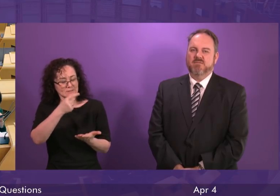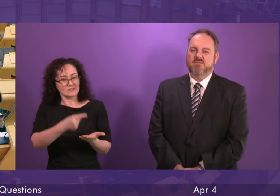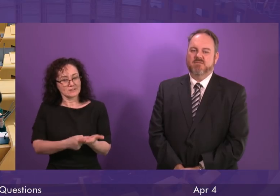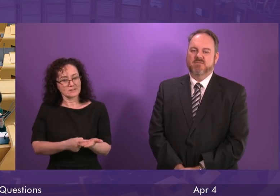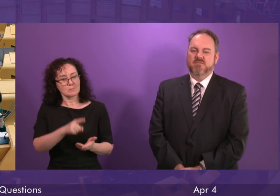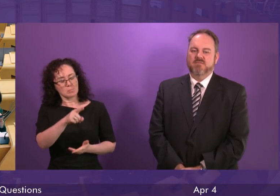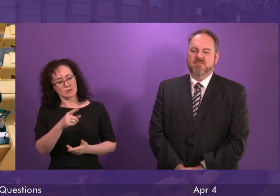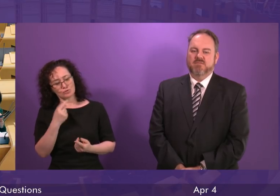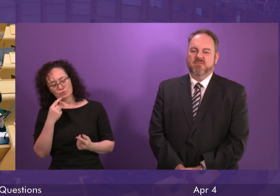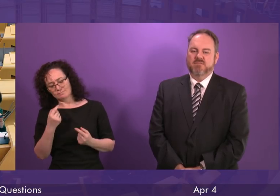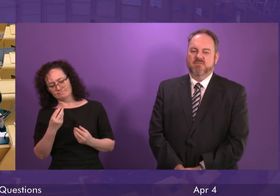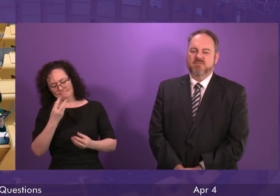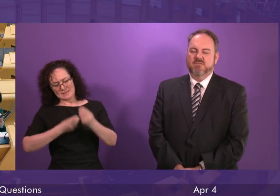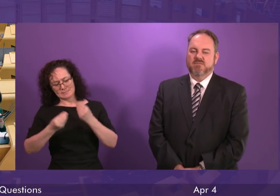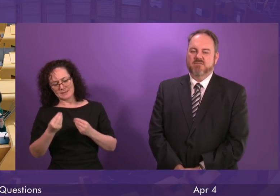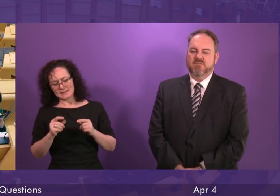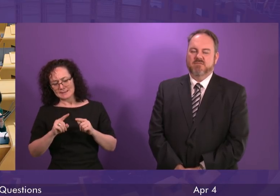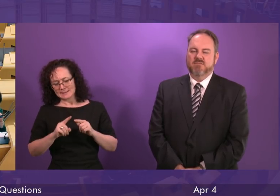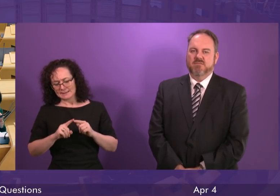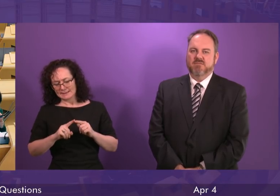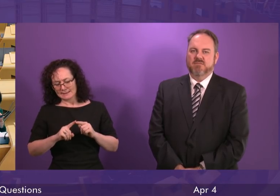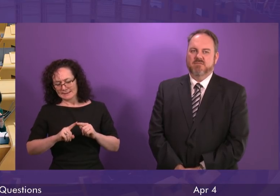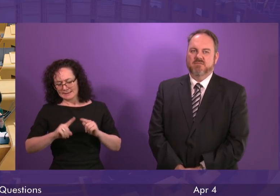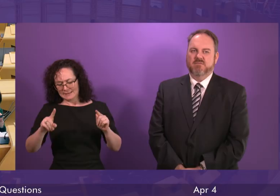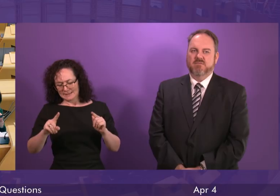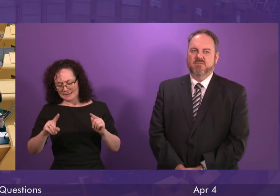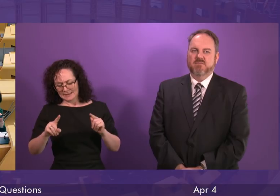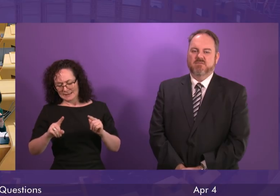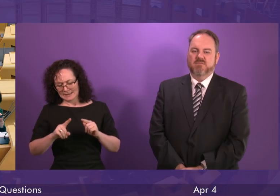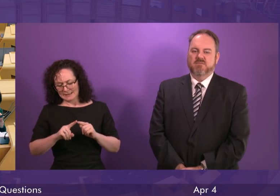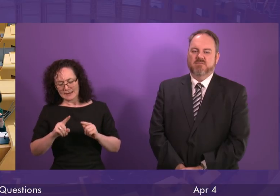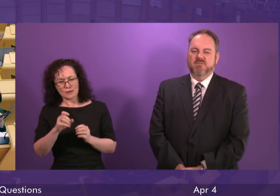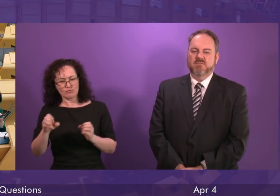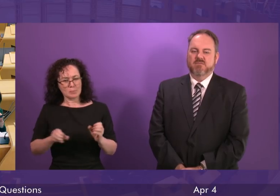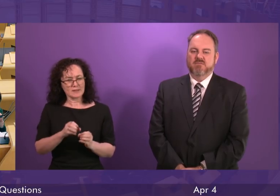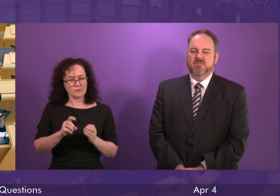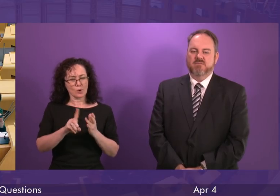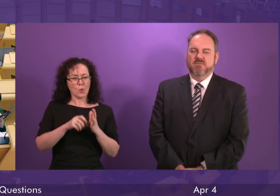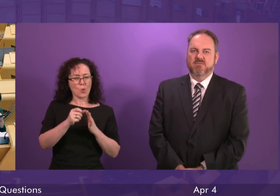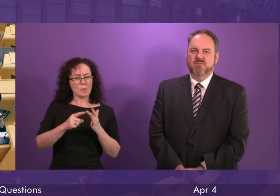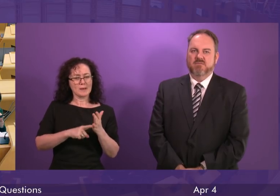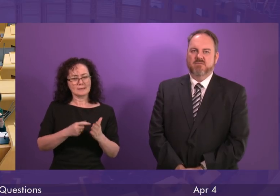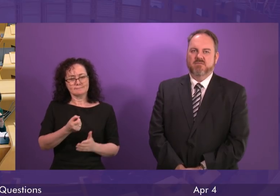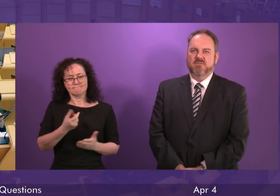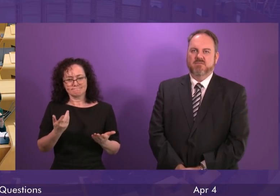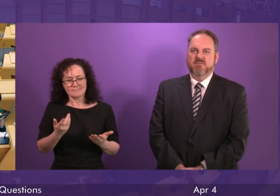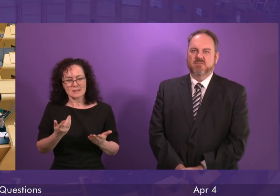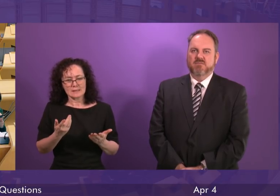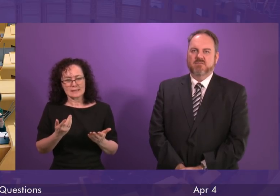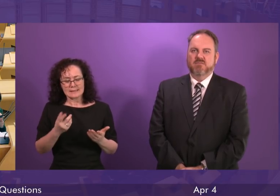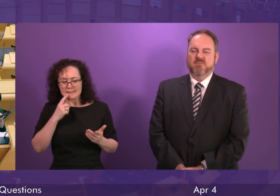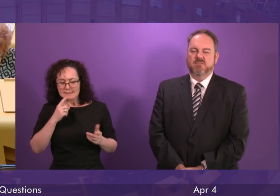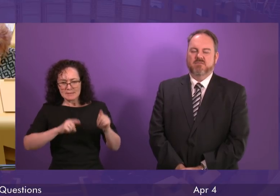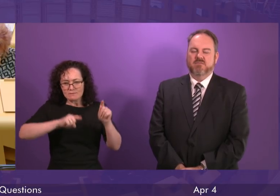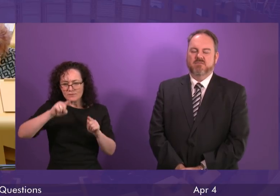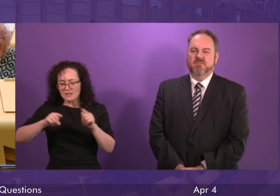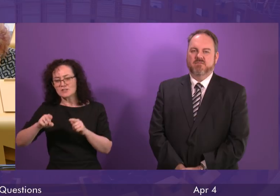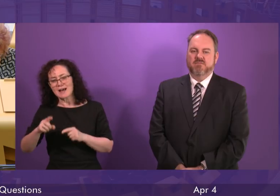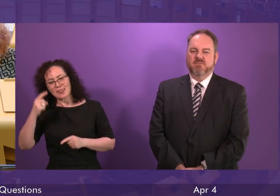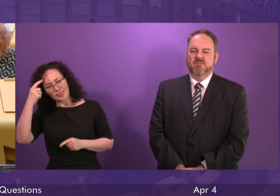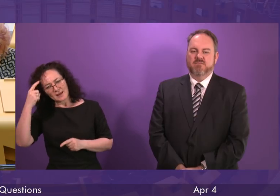rates that John Finnie has highlighted is certainly something that I think should be